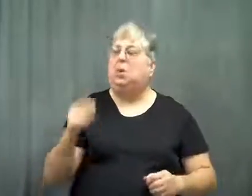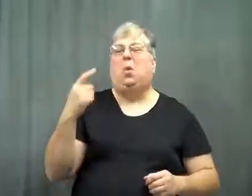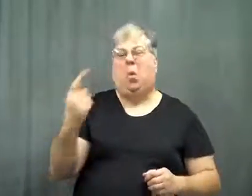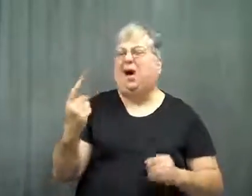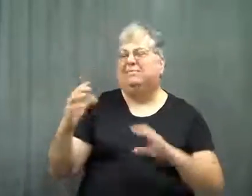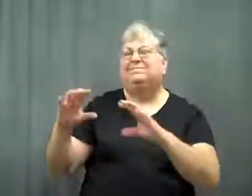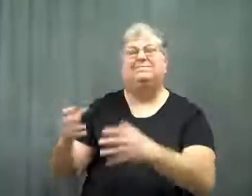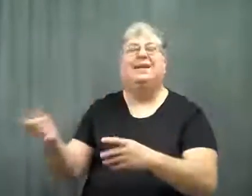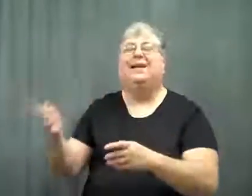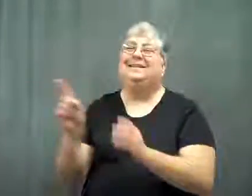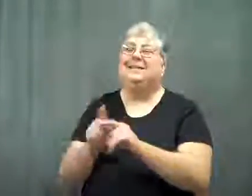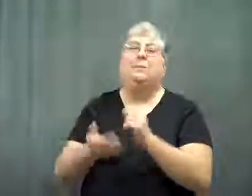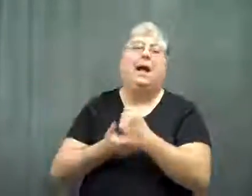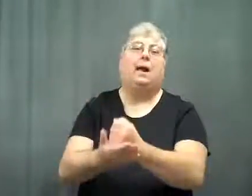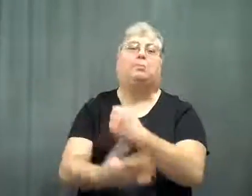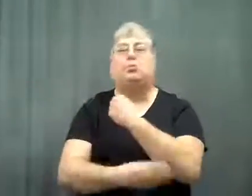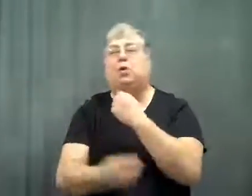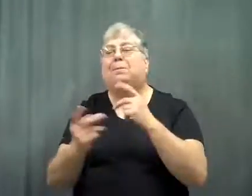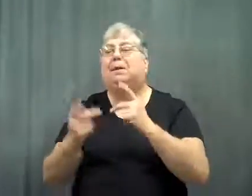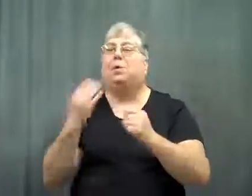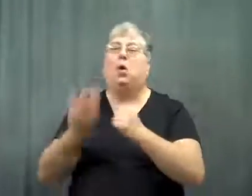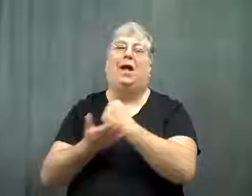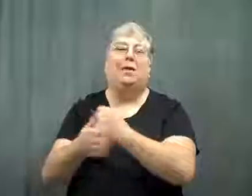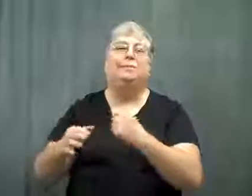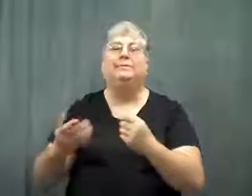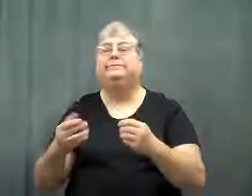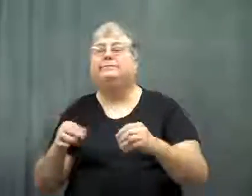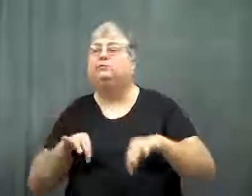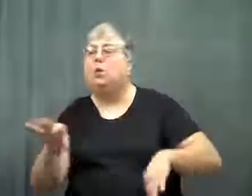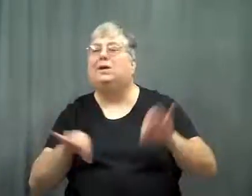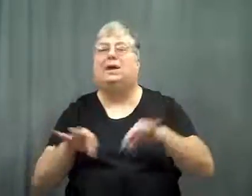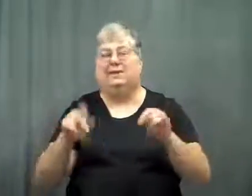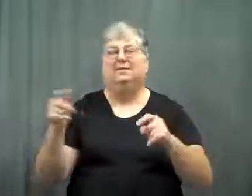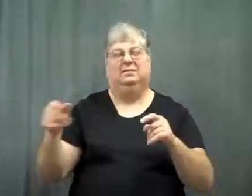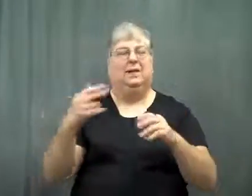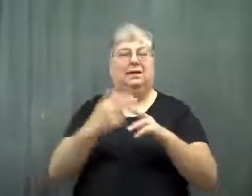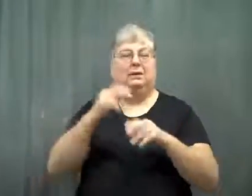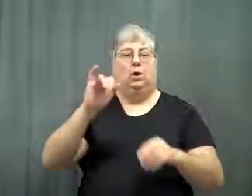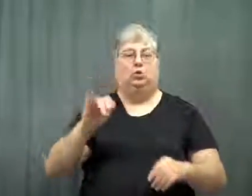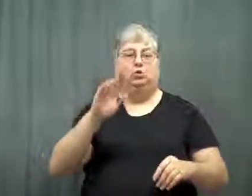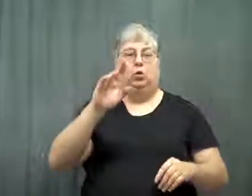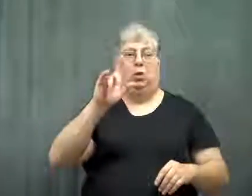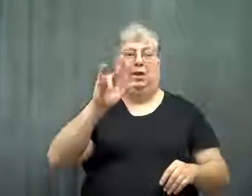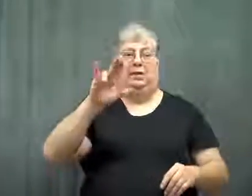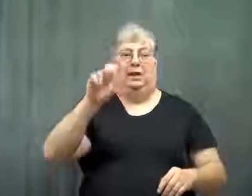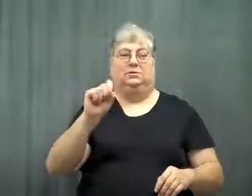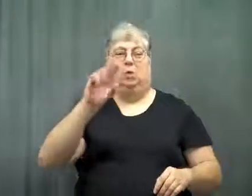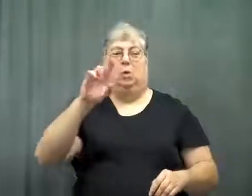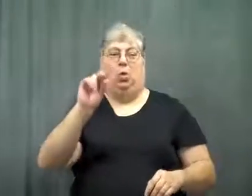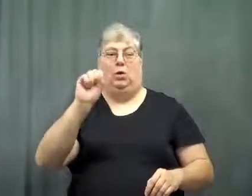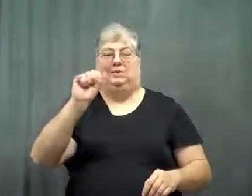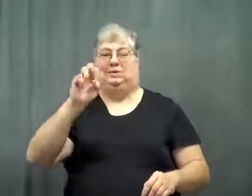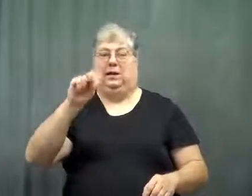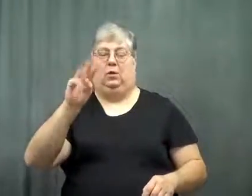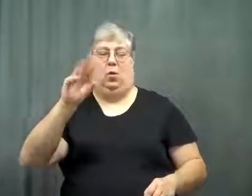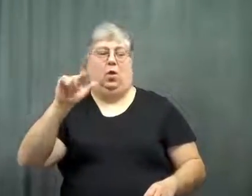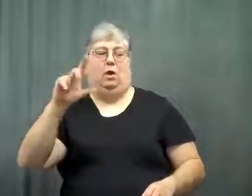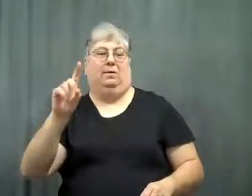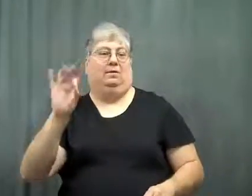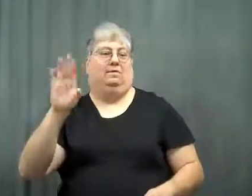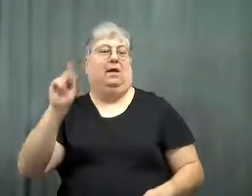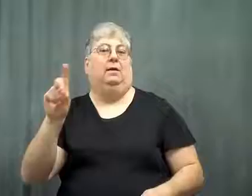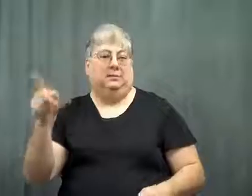A charitable organization, the Julius Rosenwald Fund,